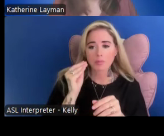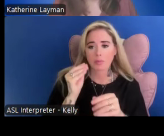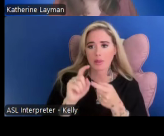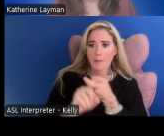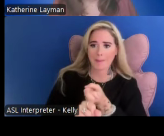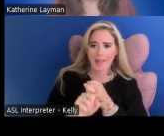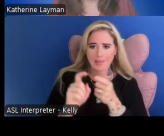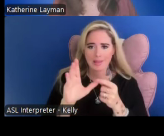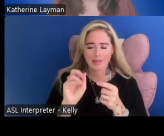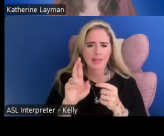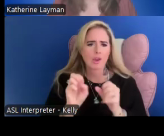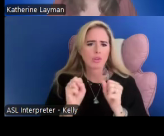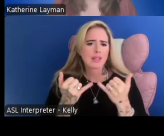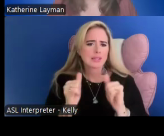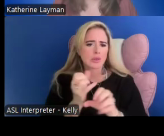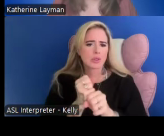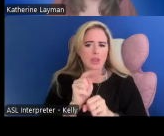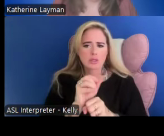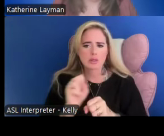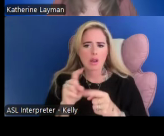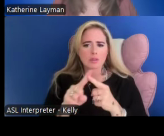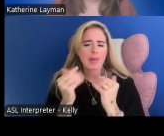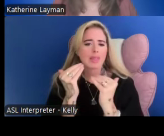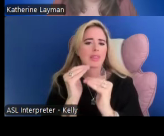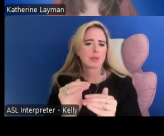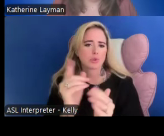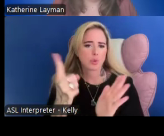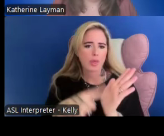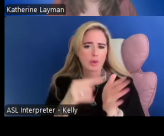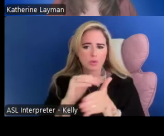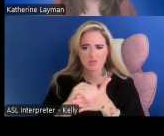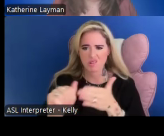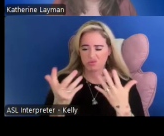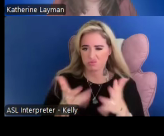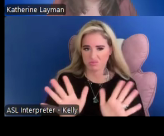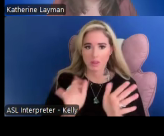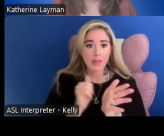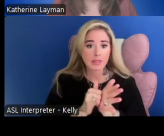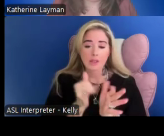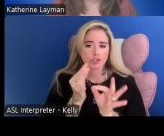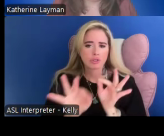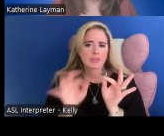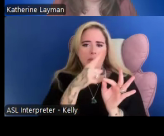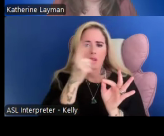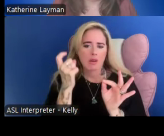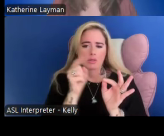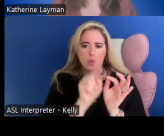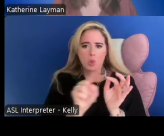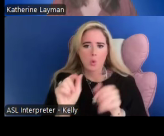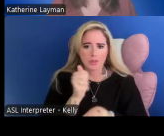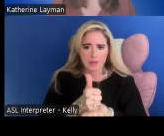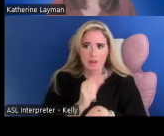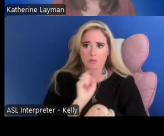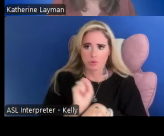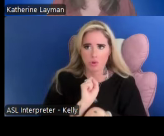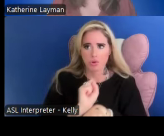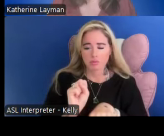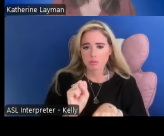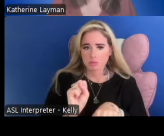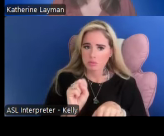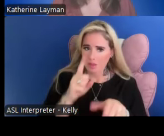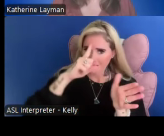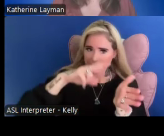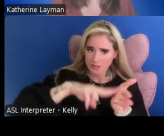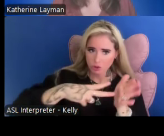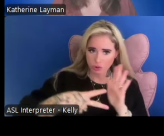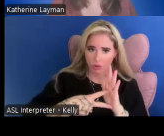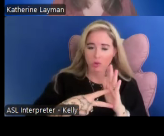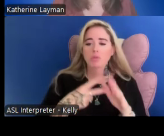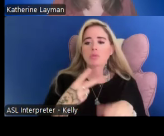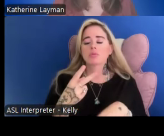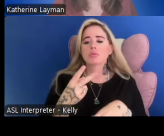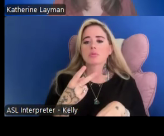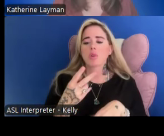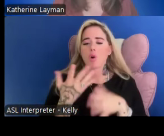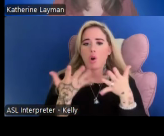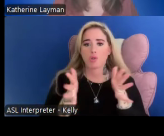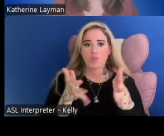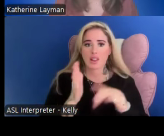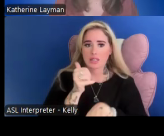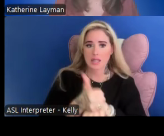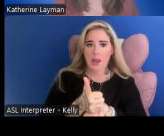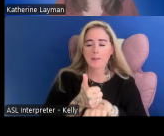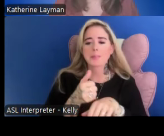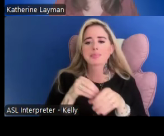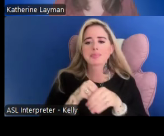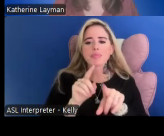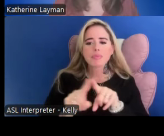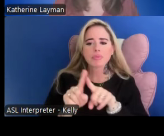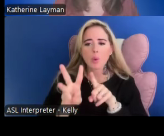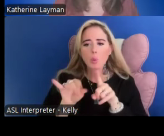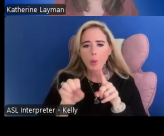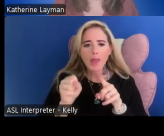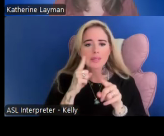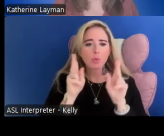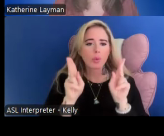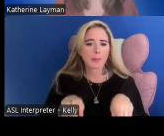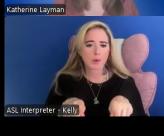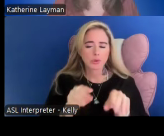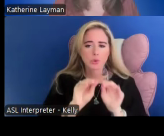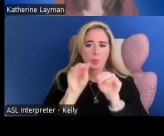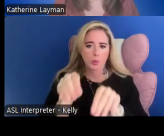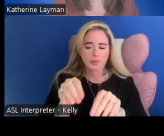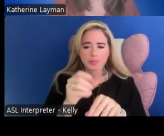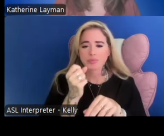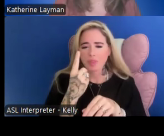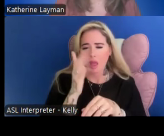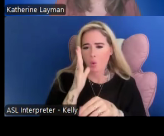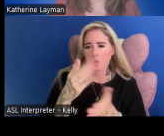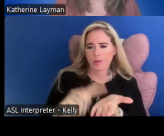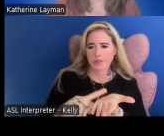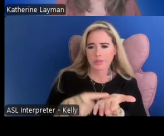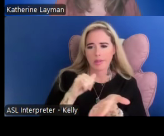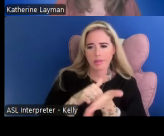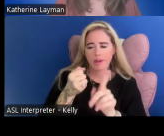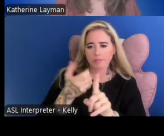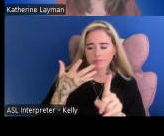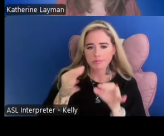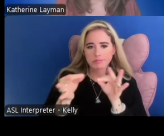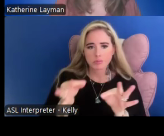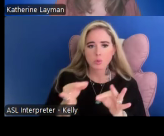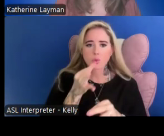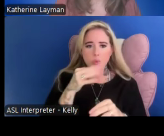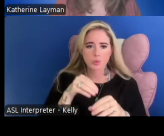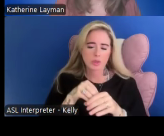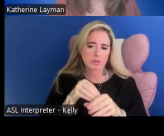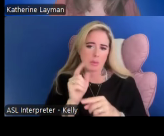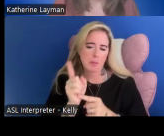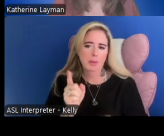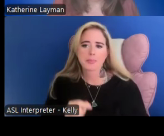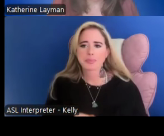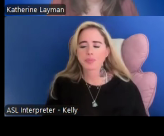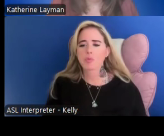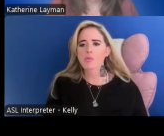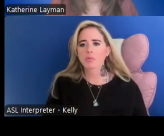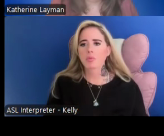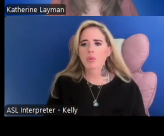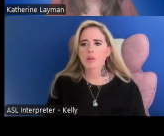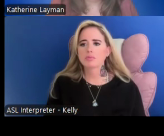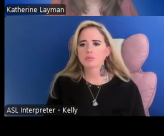or host home companion, they can still receive TAS, but it is limited to a thousand dollars. And that's just because those settings are intentionally already set up in a lot of ways for a person to move to. And I'm going to talk about those settings a bit in a moment.